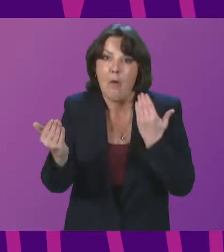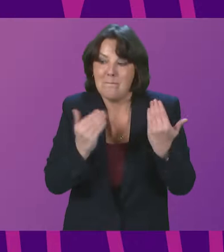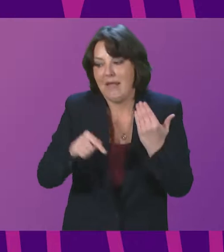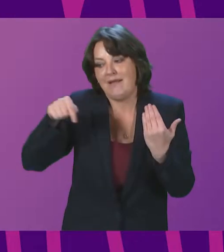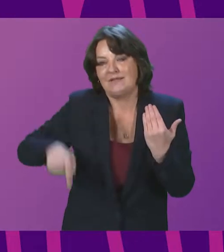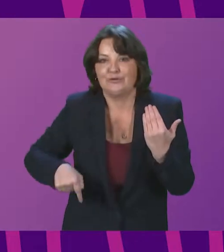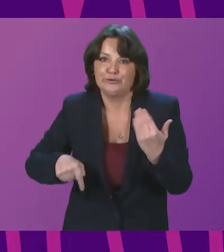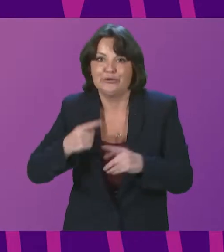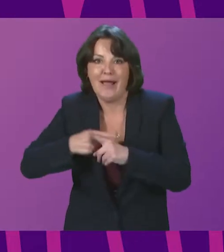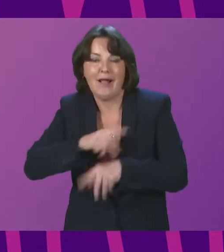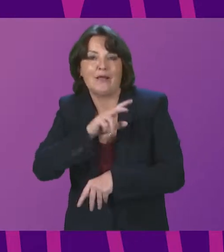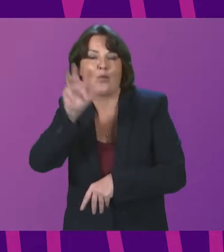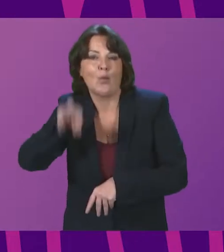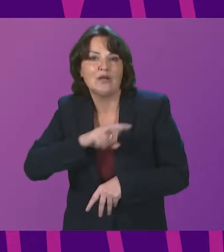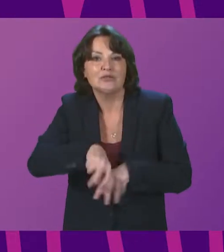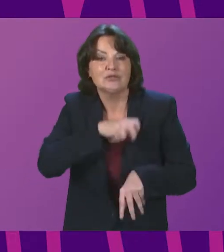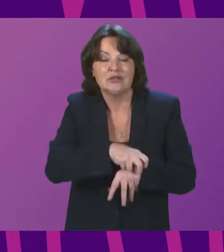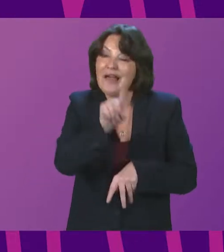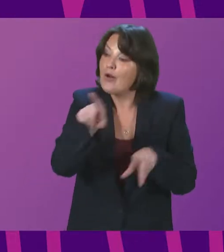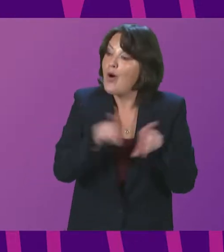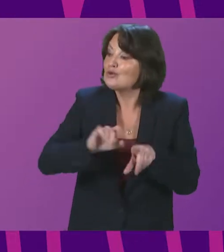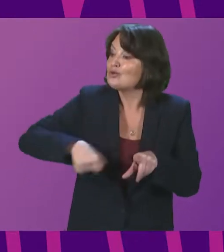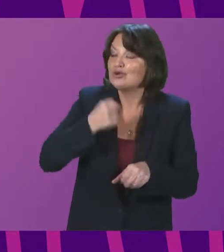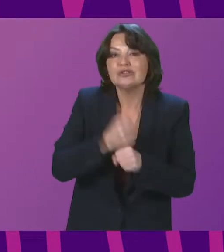We have also introduced a young carer grant for younger carers.